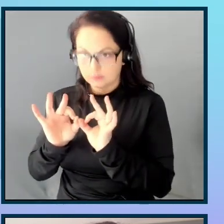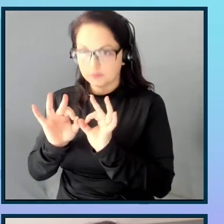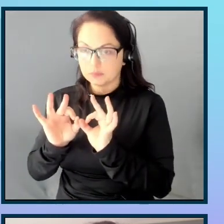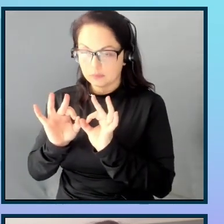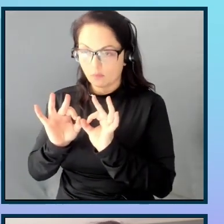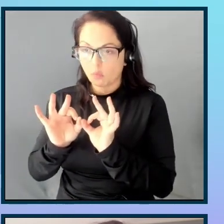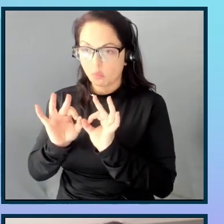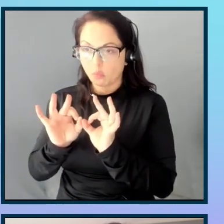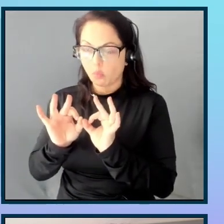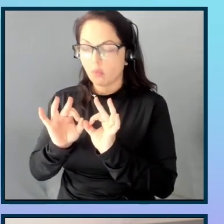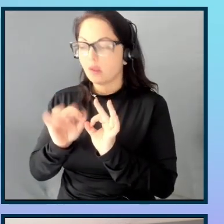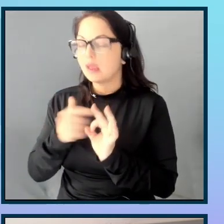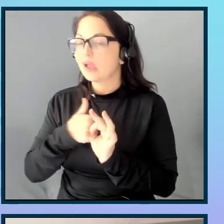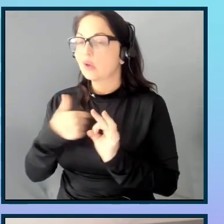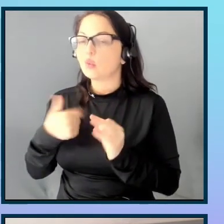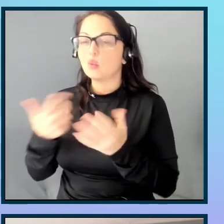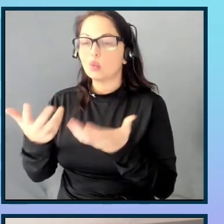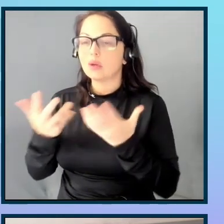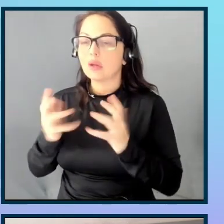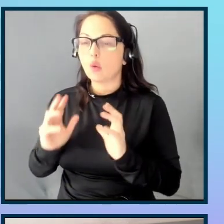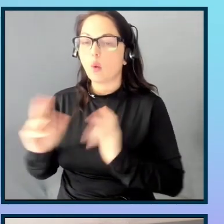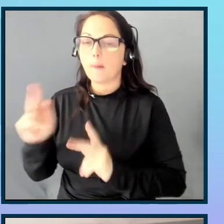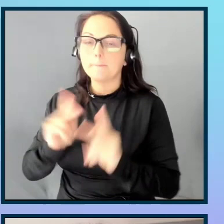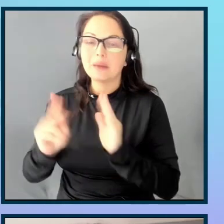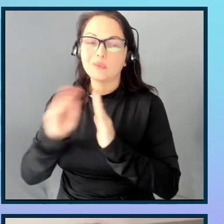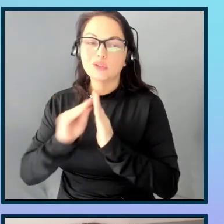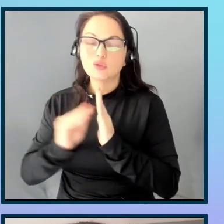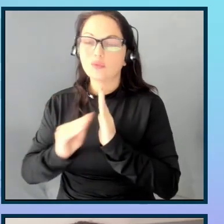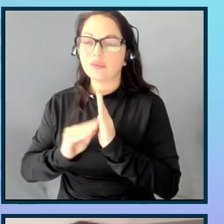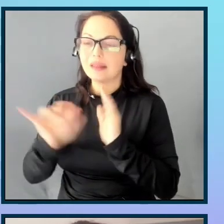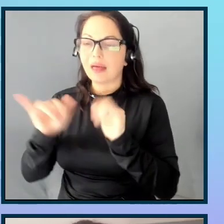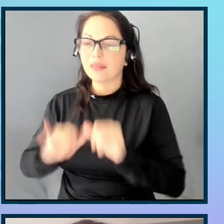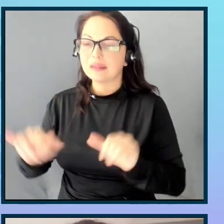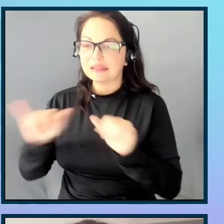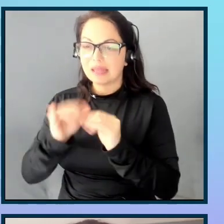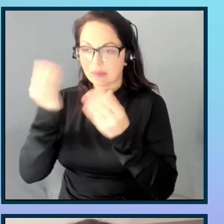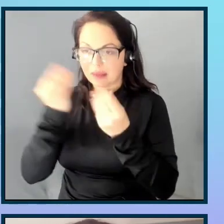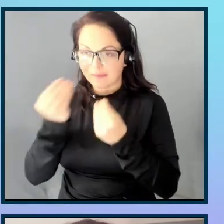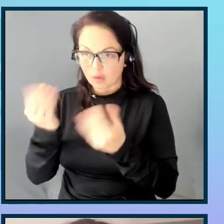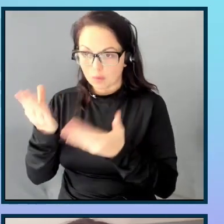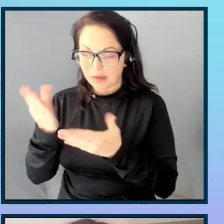We don't want people to have to fill out the same information more than once, because this can create,